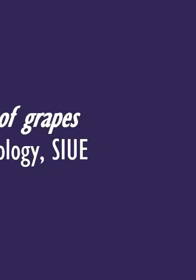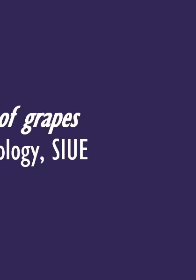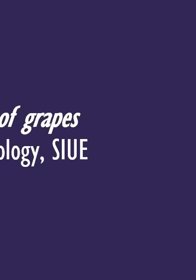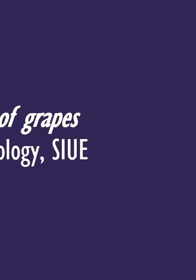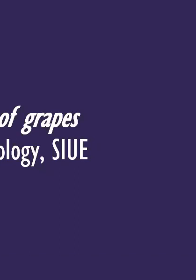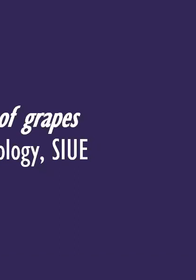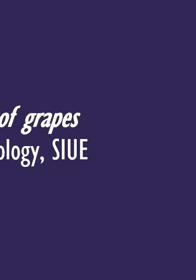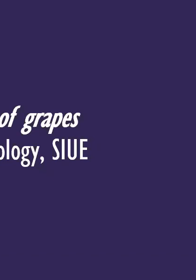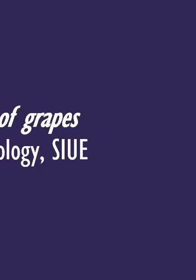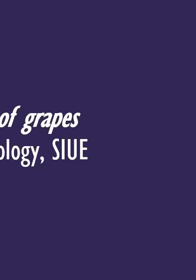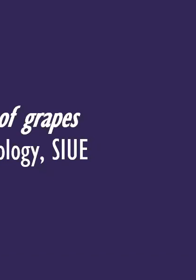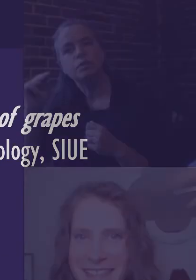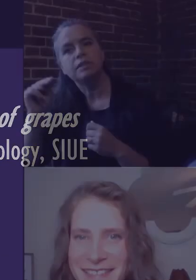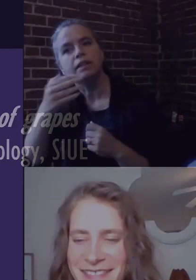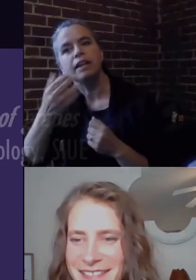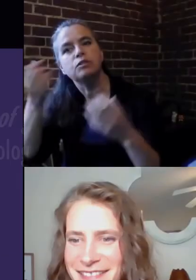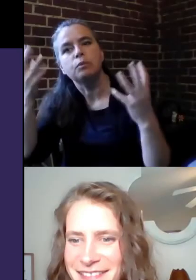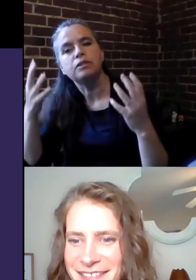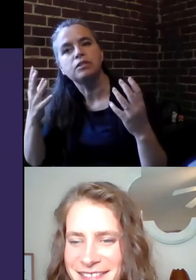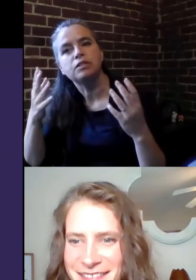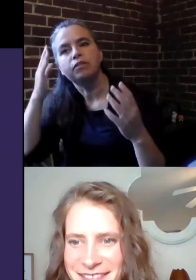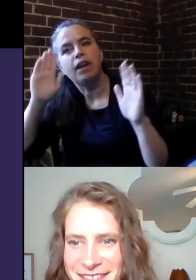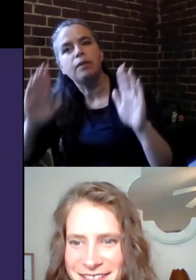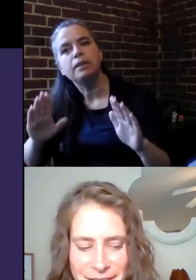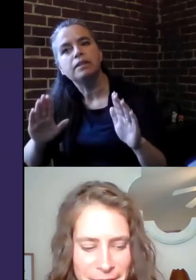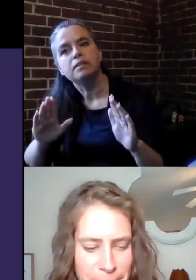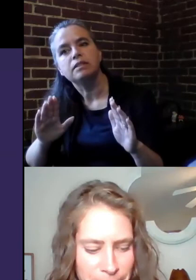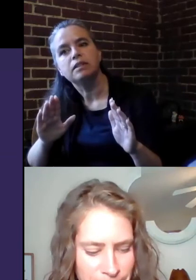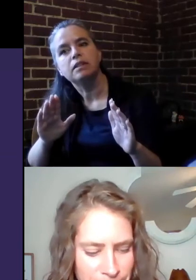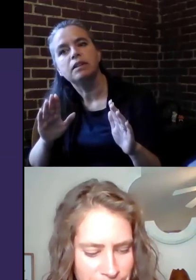Thank you so much, Susan. That was fabulous. Perfect. Exactly--